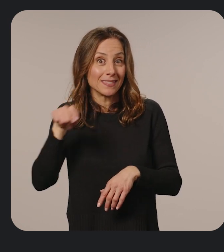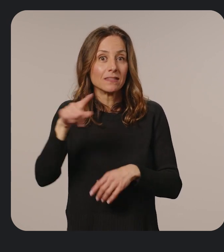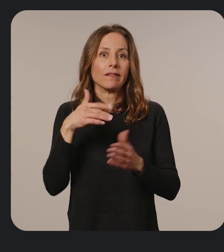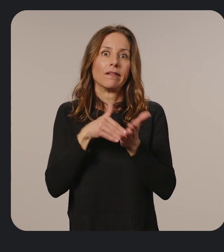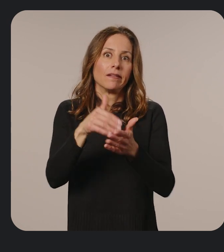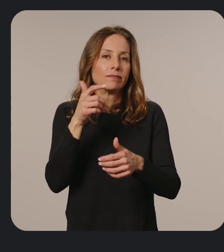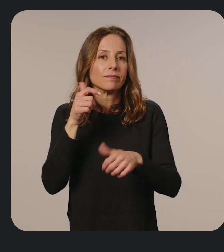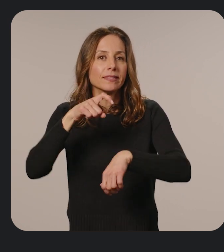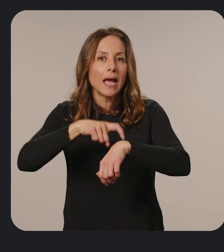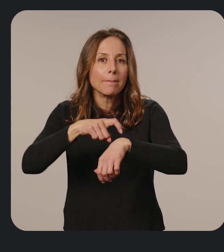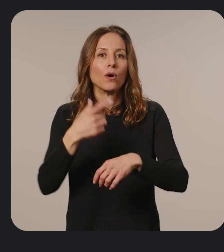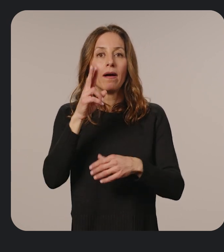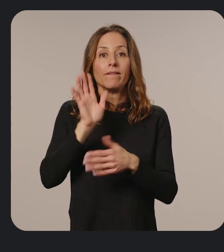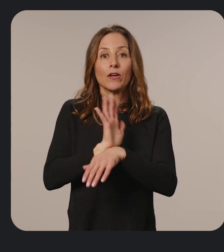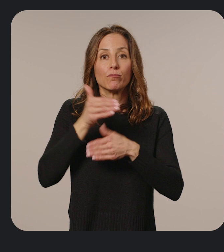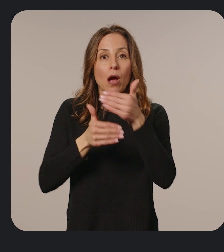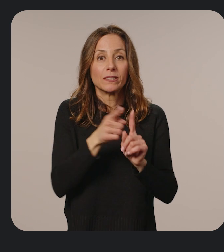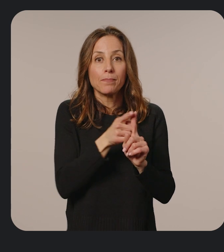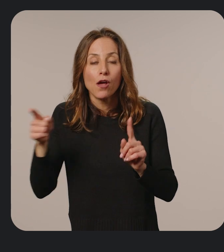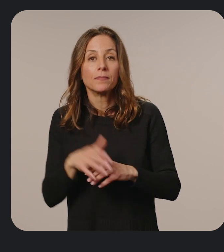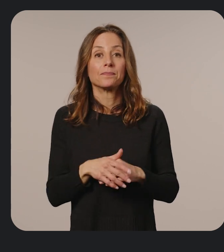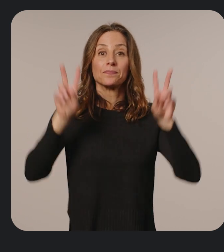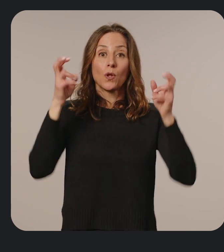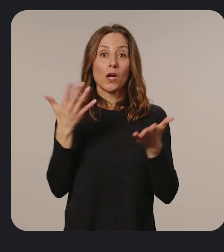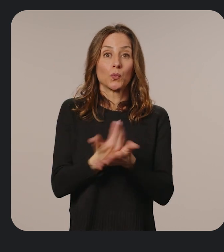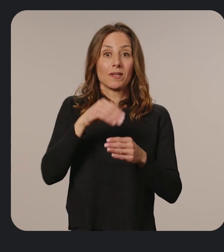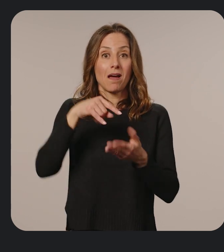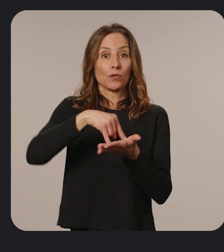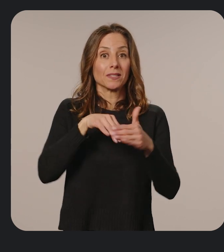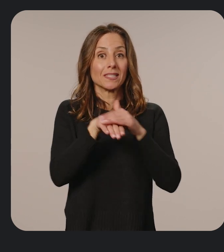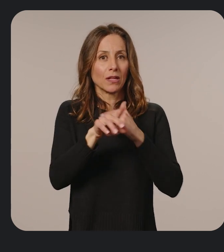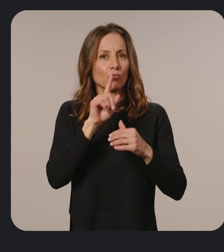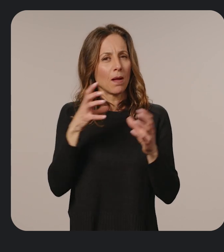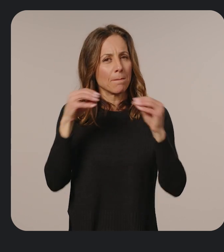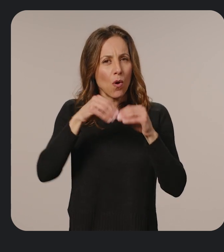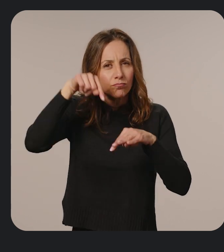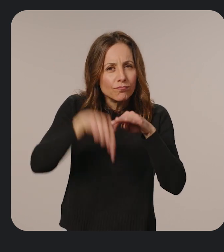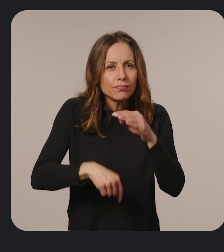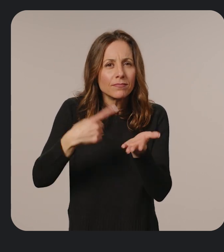that frequently updates, such as a timer or a video progress bar. What's New in Android Accessibility goes into a lot